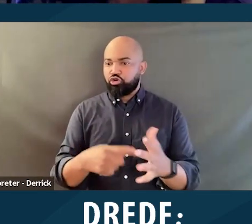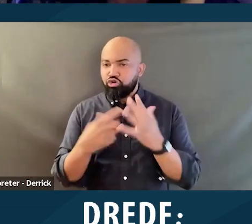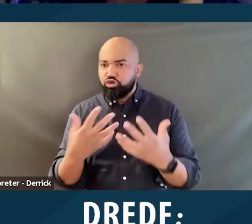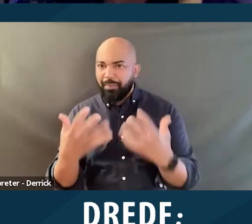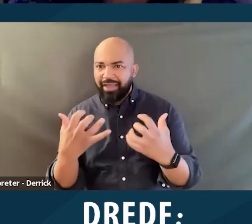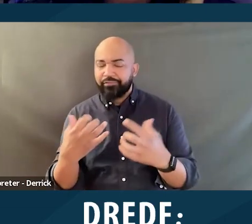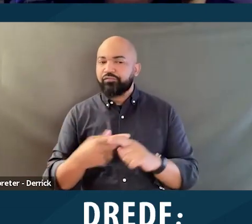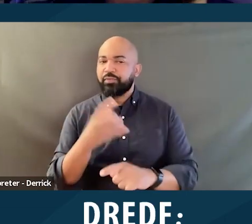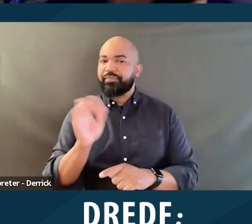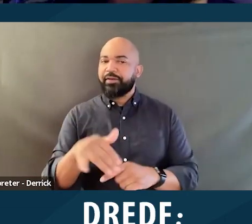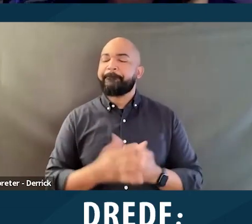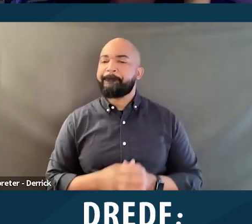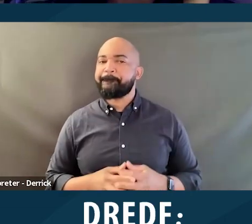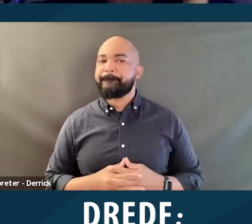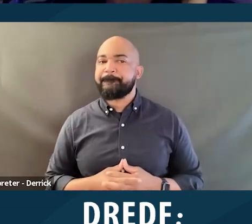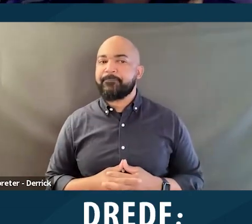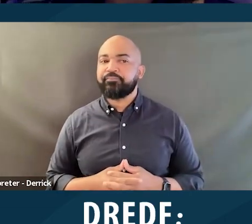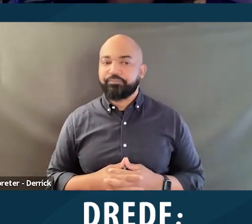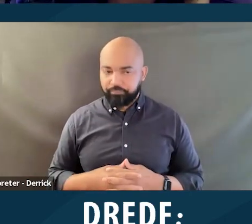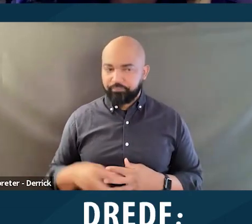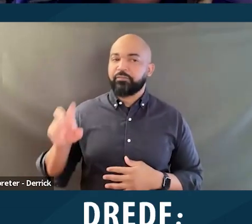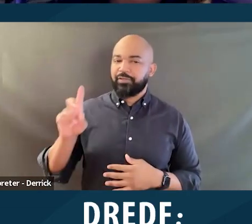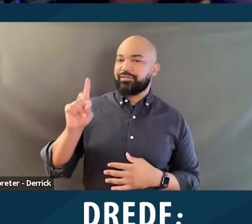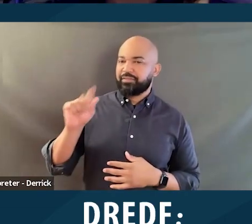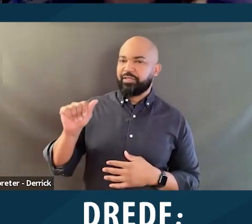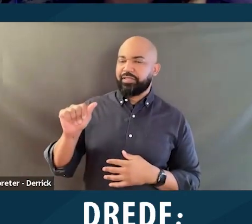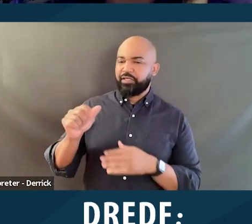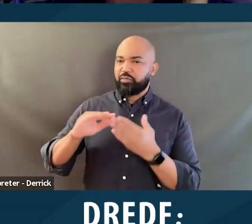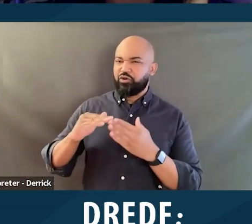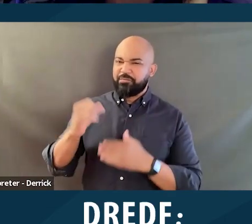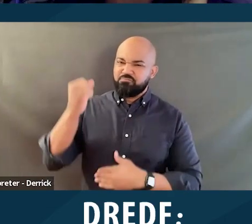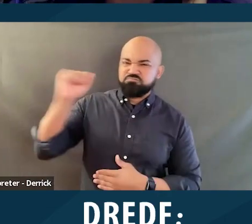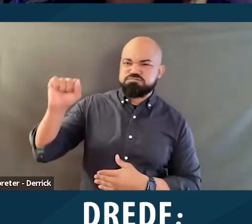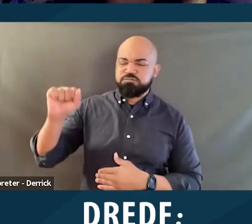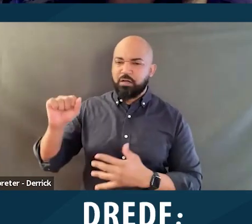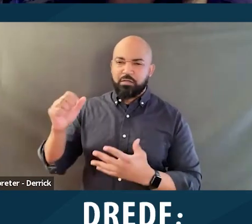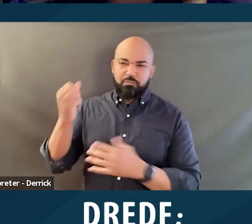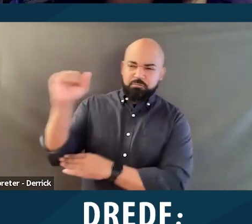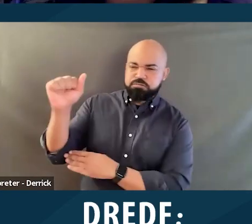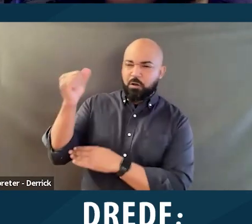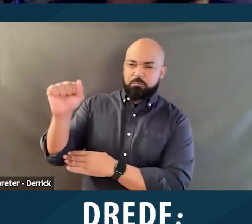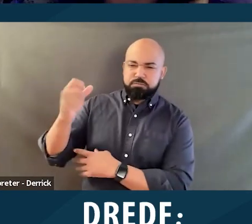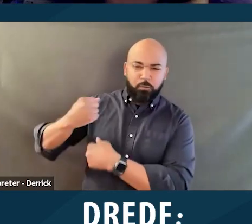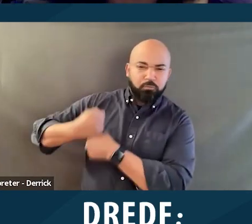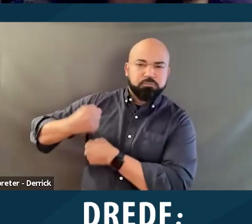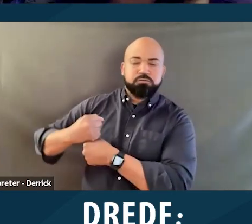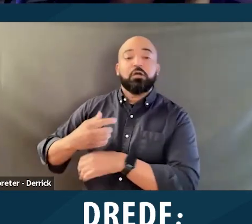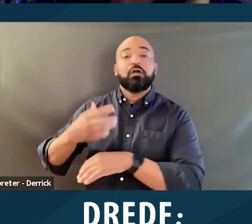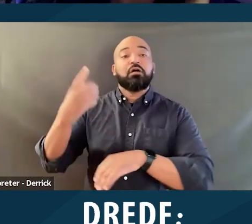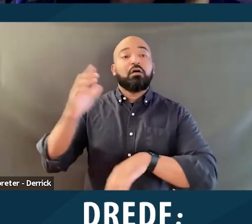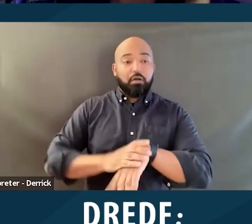was unconstitutional, and made a lot of other demands in that earlier version of the case.